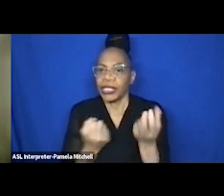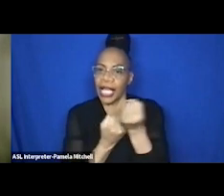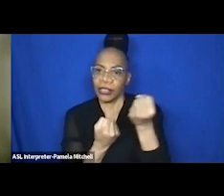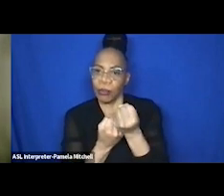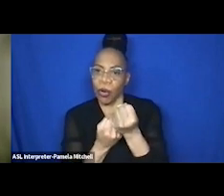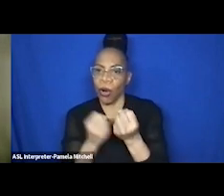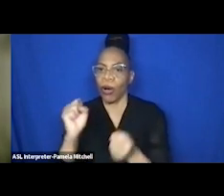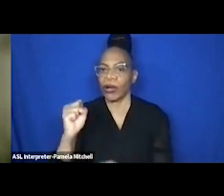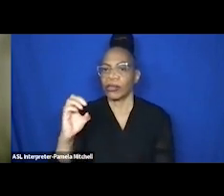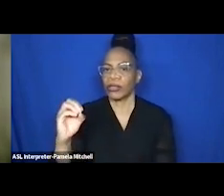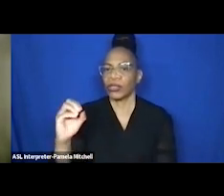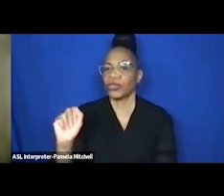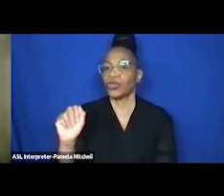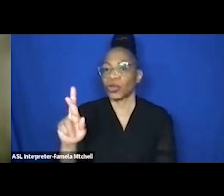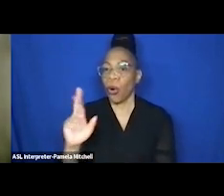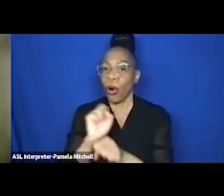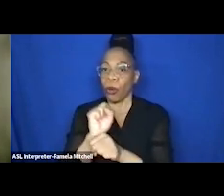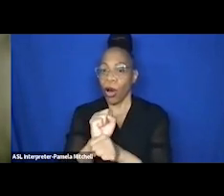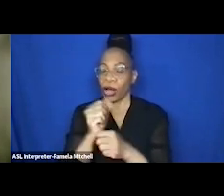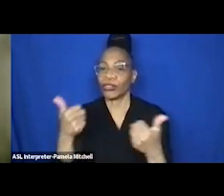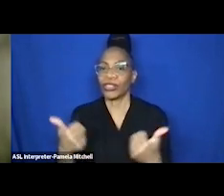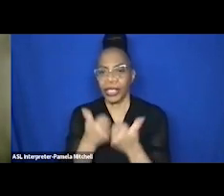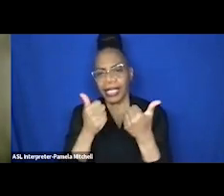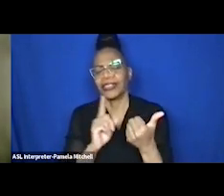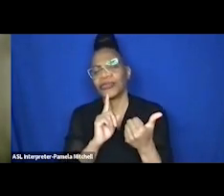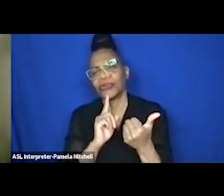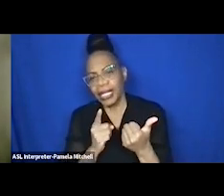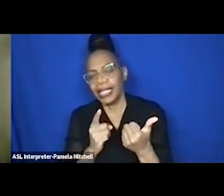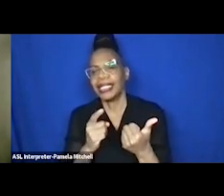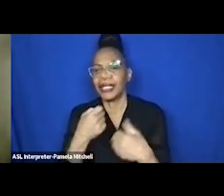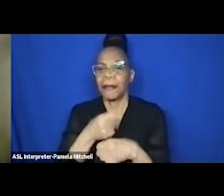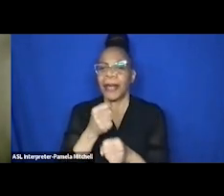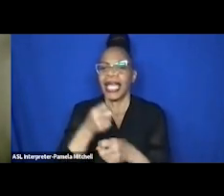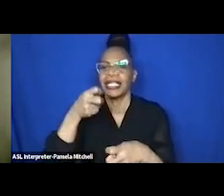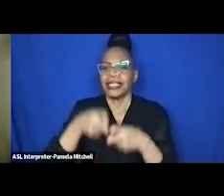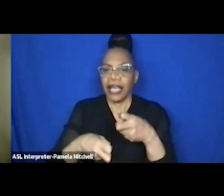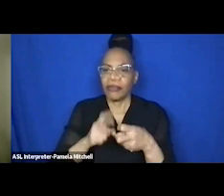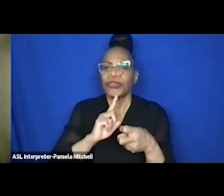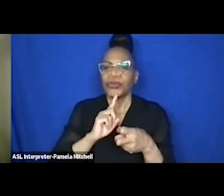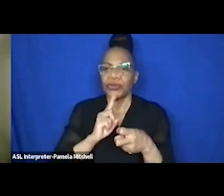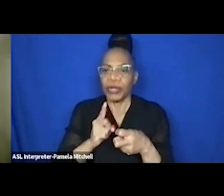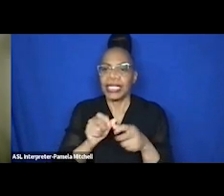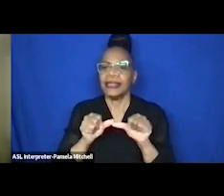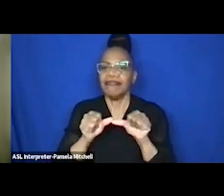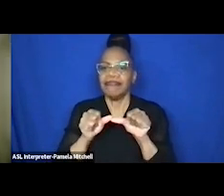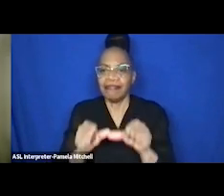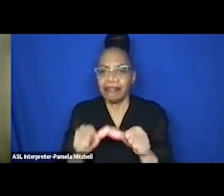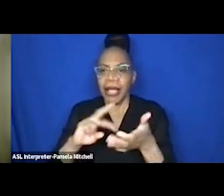And so those challenges have made it historically difficult to gain traction in terms of increasing SOAR coverage